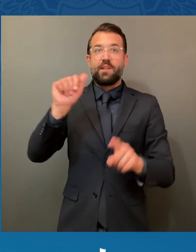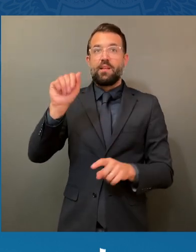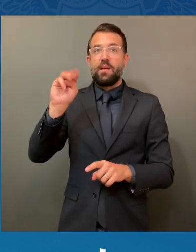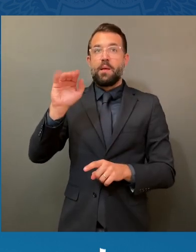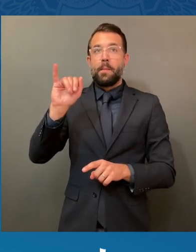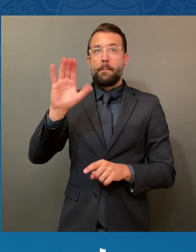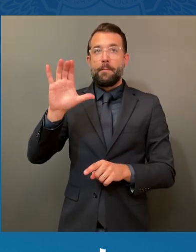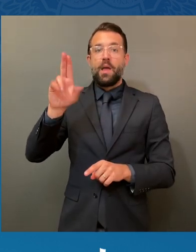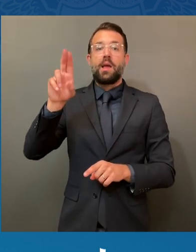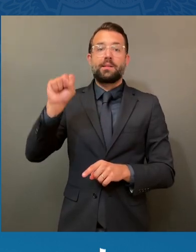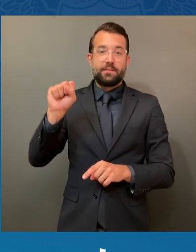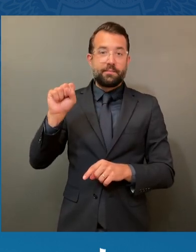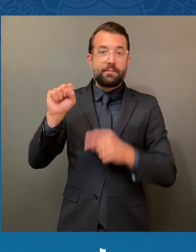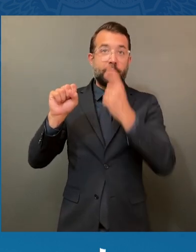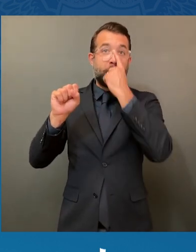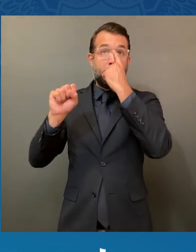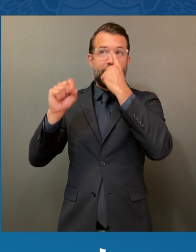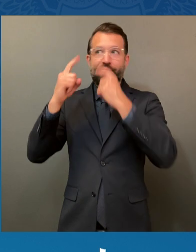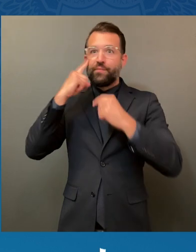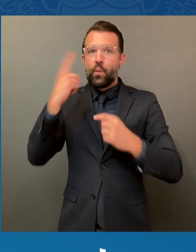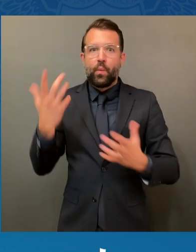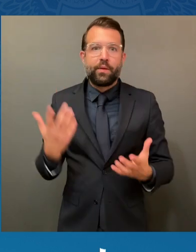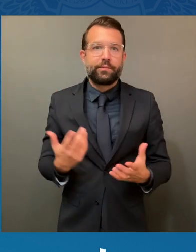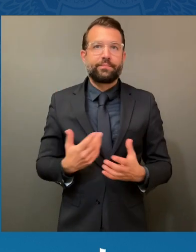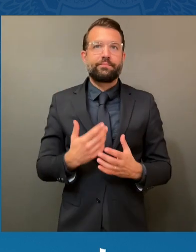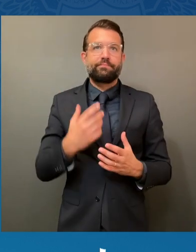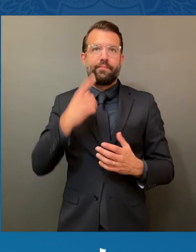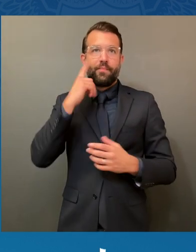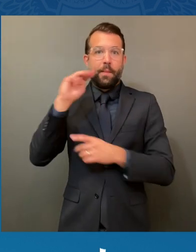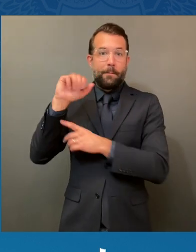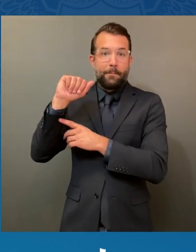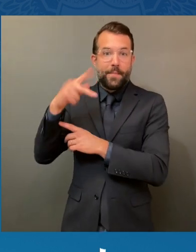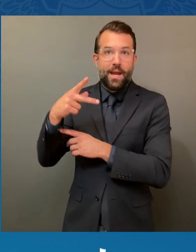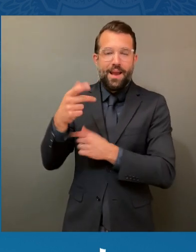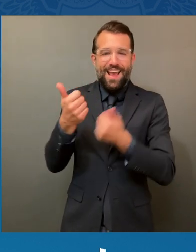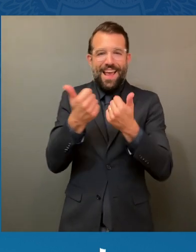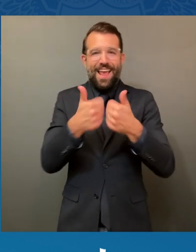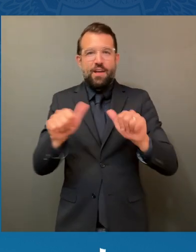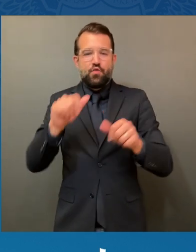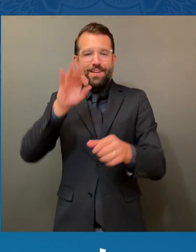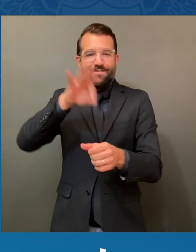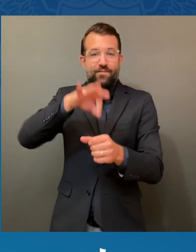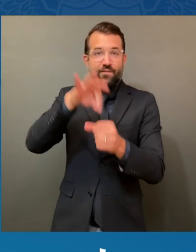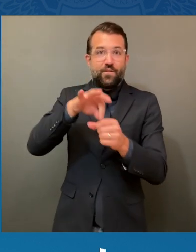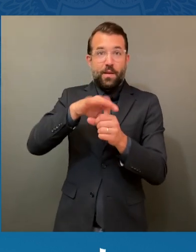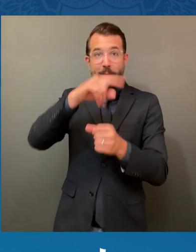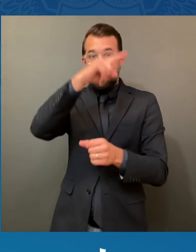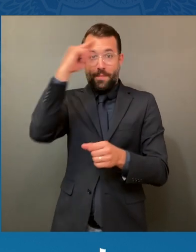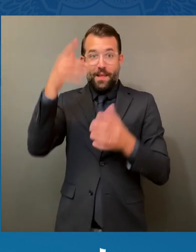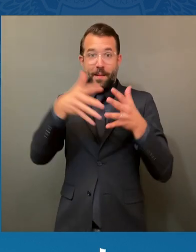congressional maps that dilute the votes of Black Americans in communities around the country.